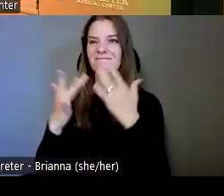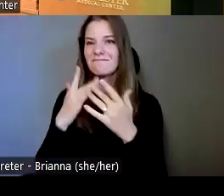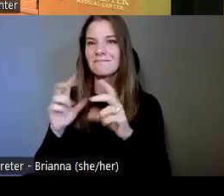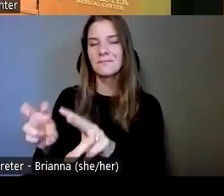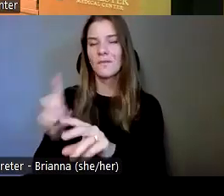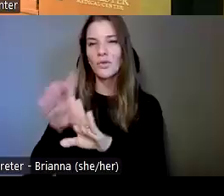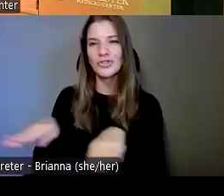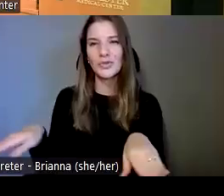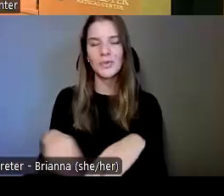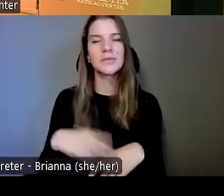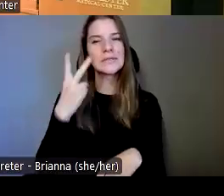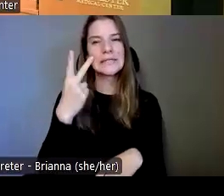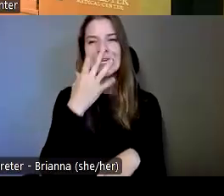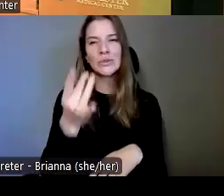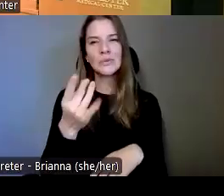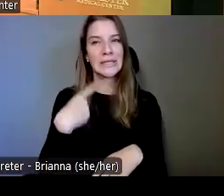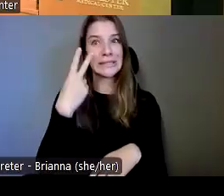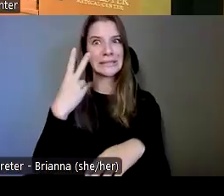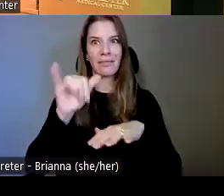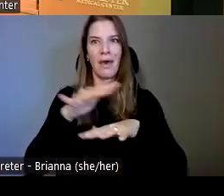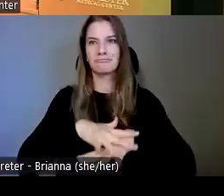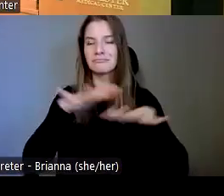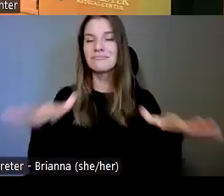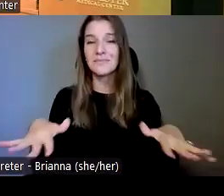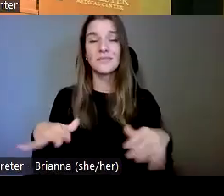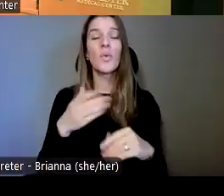it was interesting as a psychiatrist, we started an afterchool program, worked with